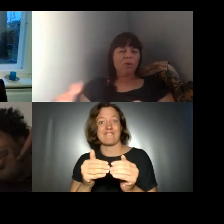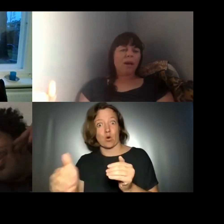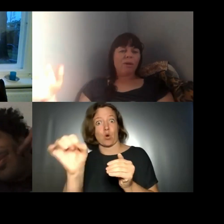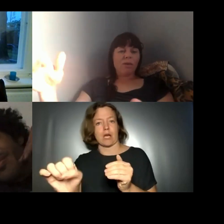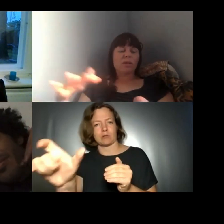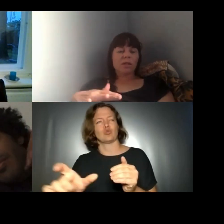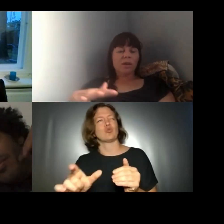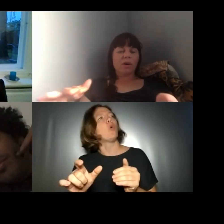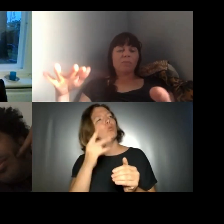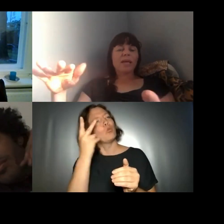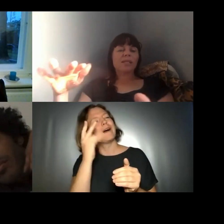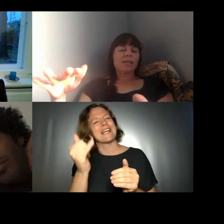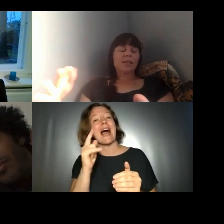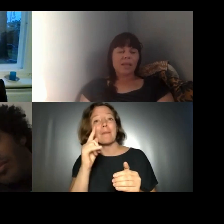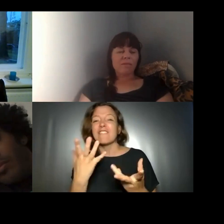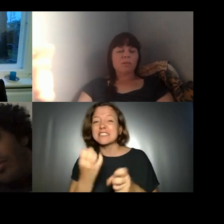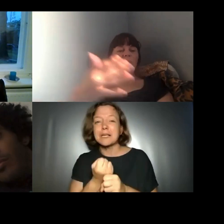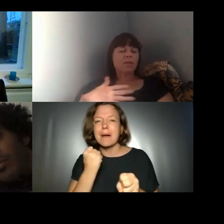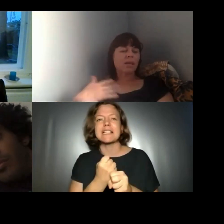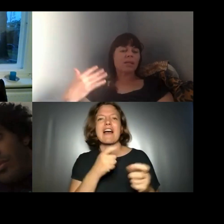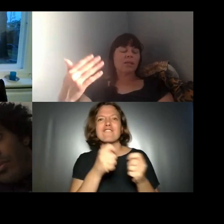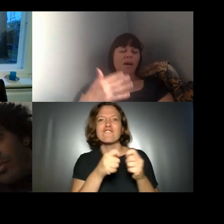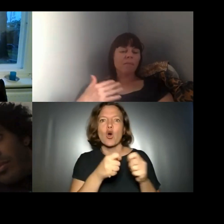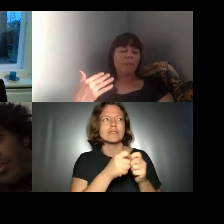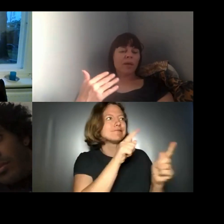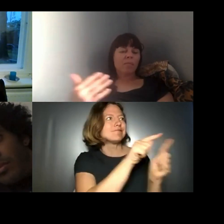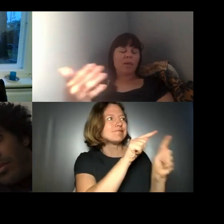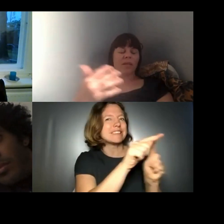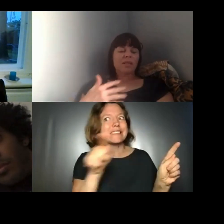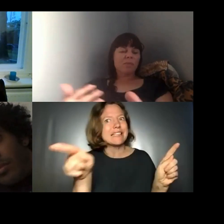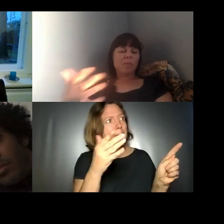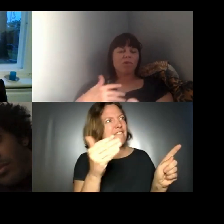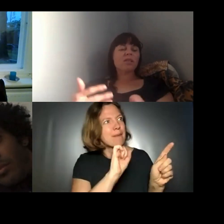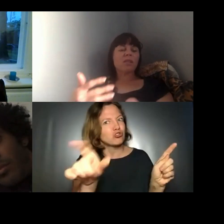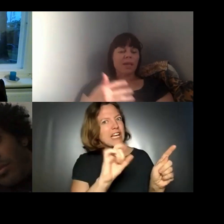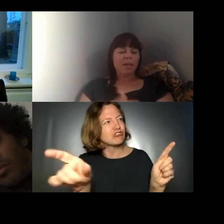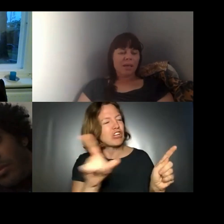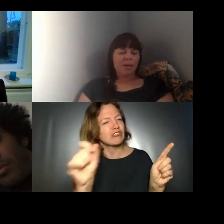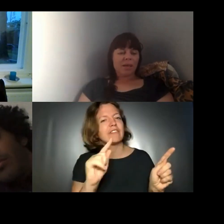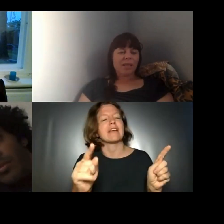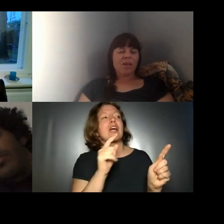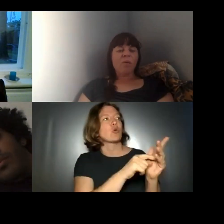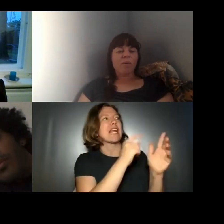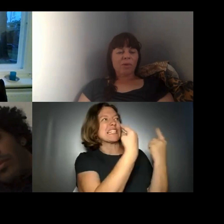the call out goes to those places. And the response has come because these people trust me, because they know